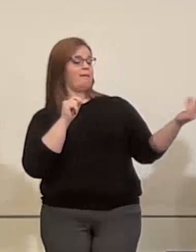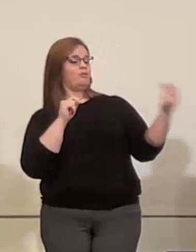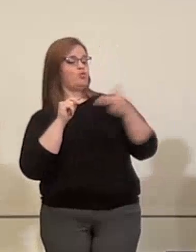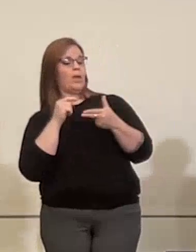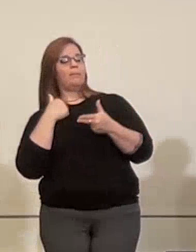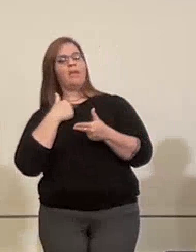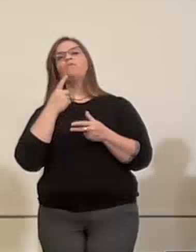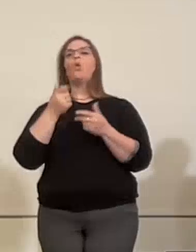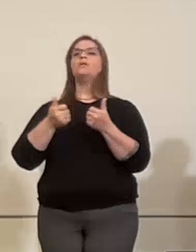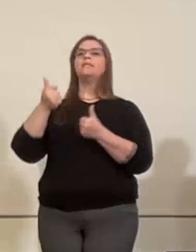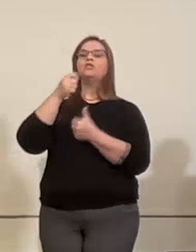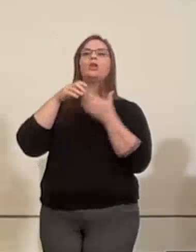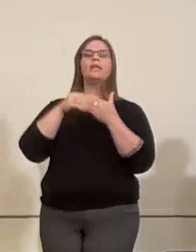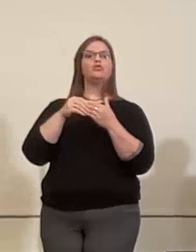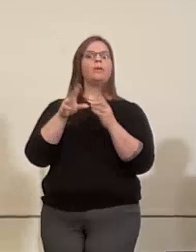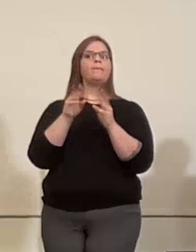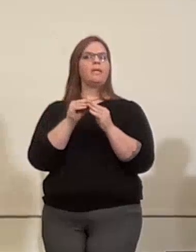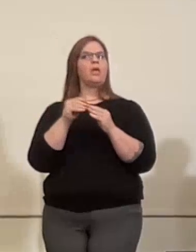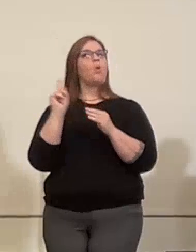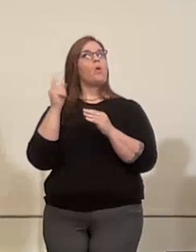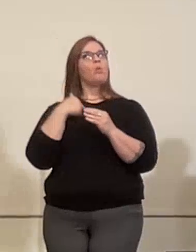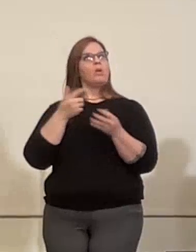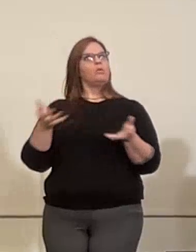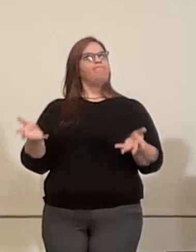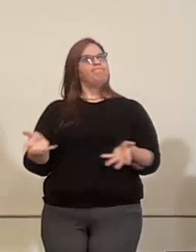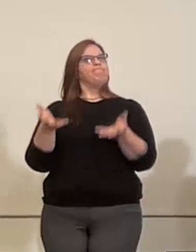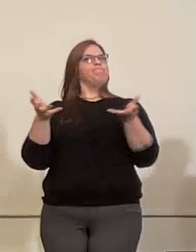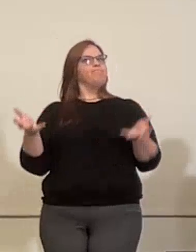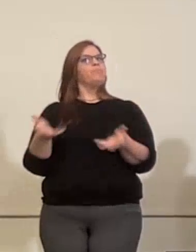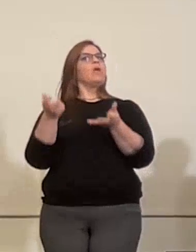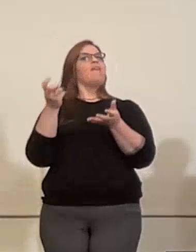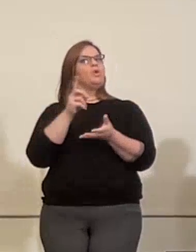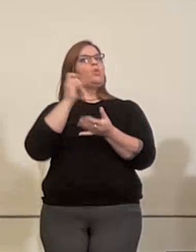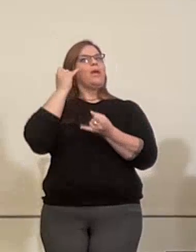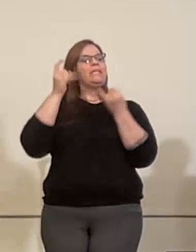pushing a couple good ideas that need to be designed and built